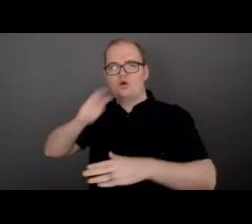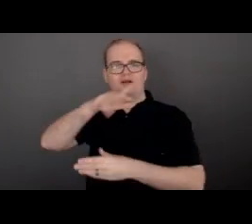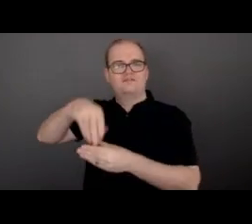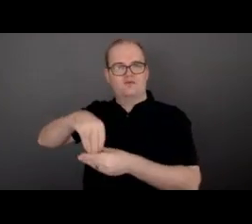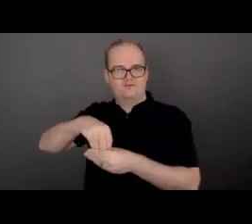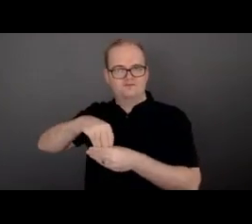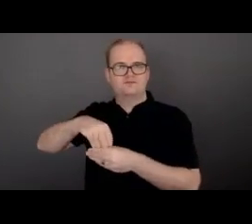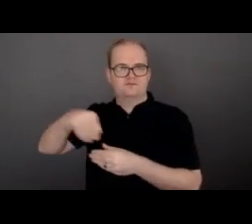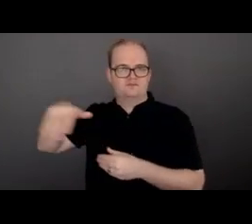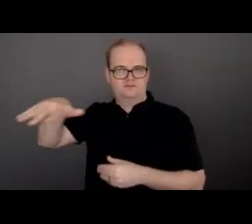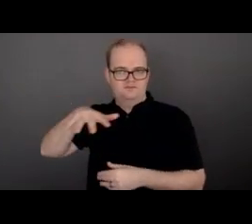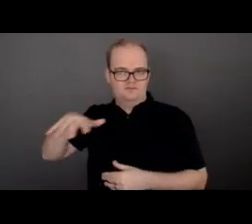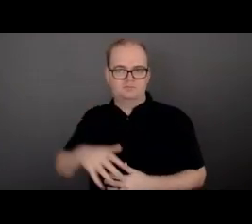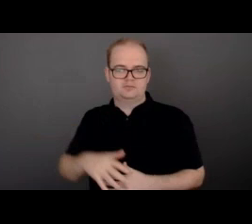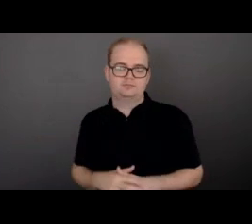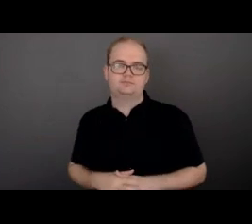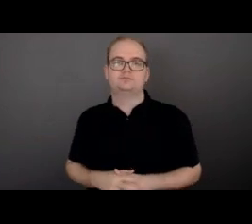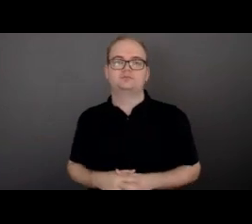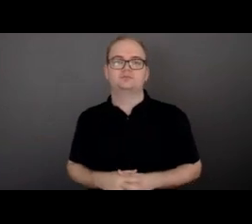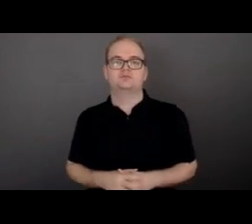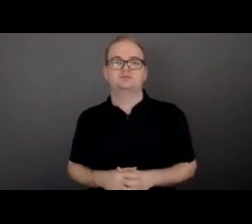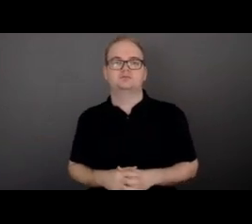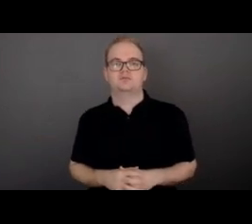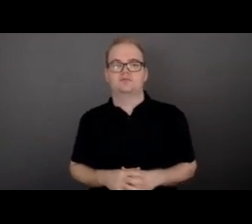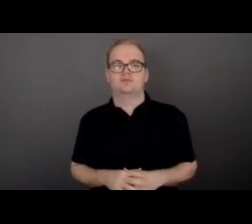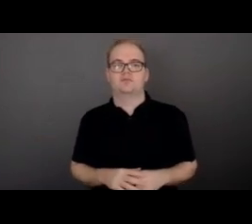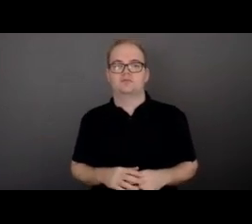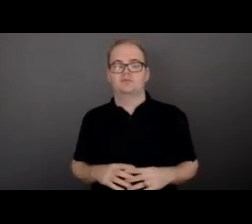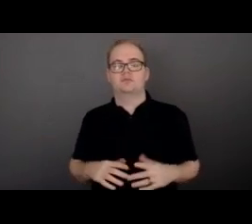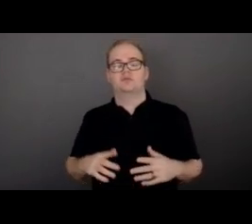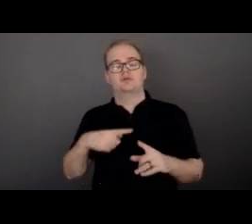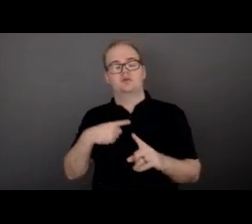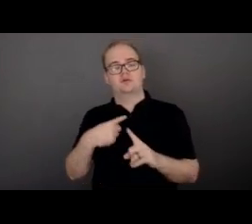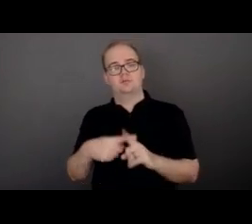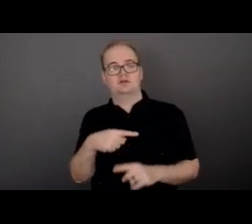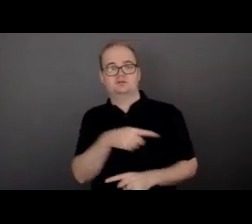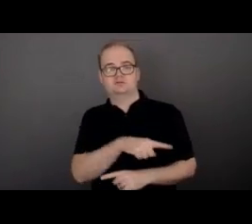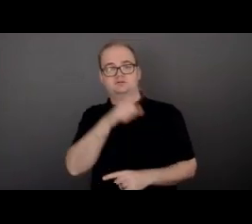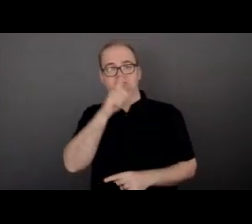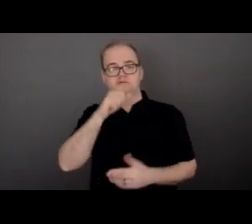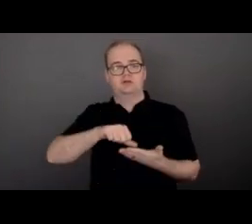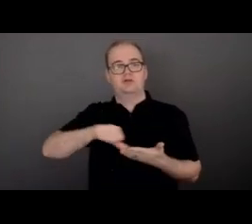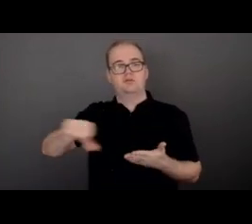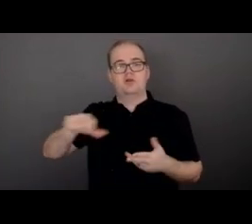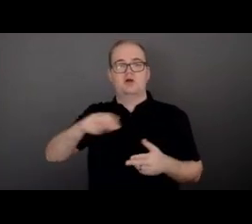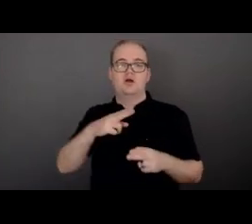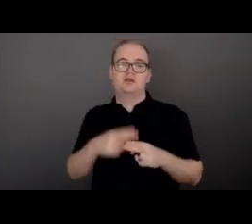made in their absence, as well as they can apply for a cross application if they themselves